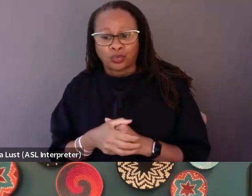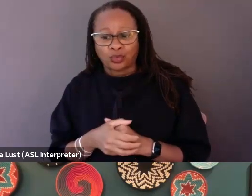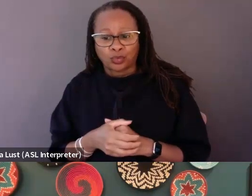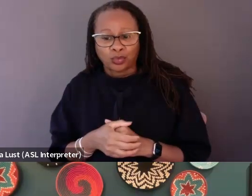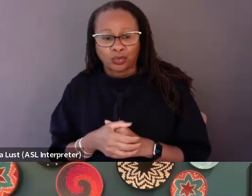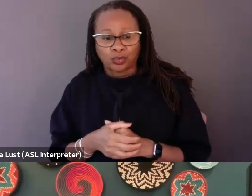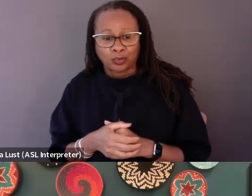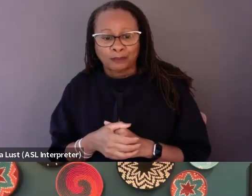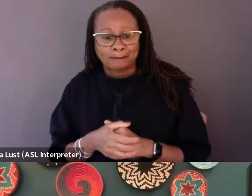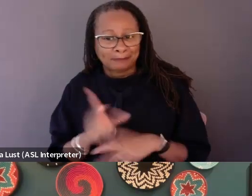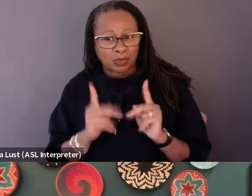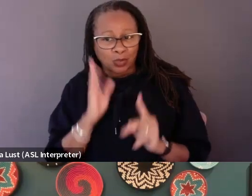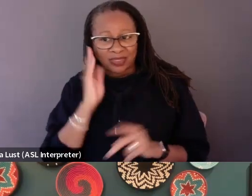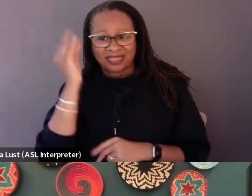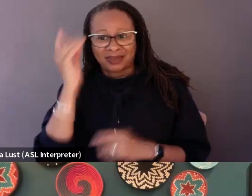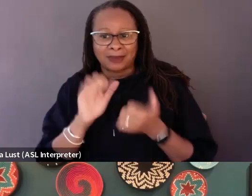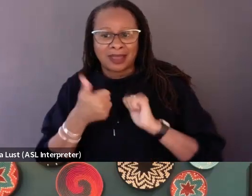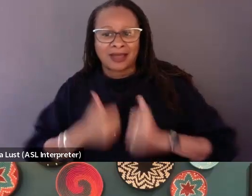And I think people are going to think about how they live their own lives.